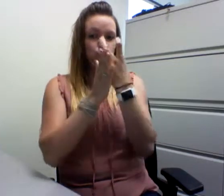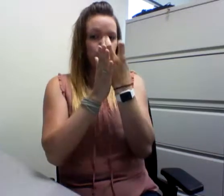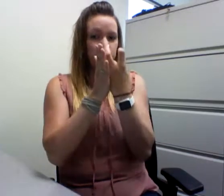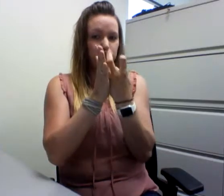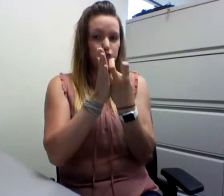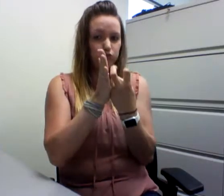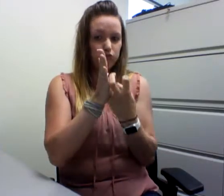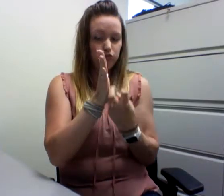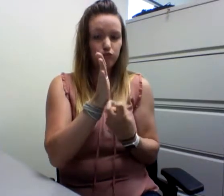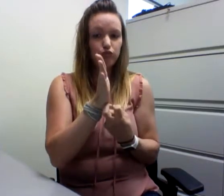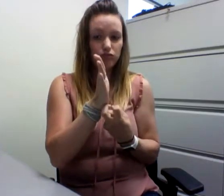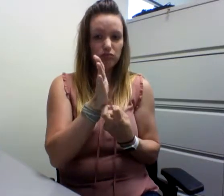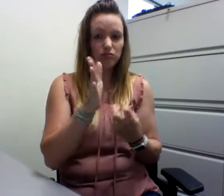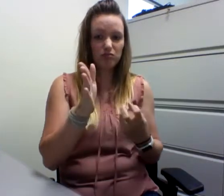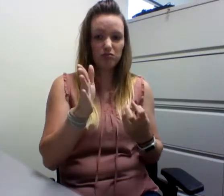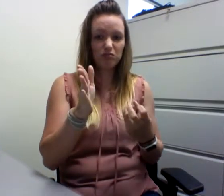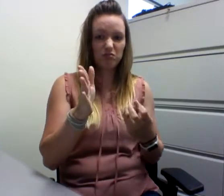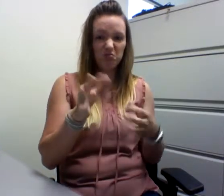for total immersion